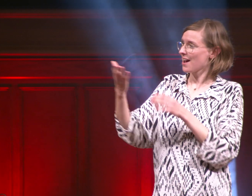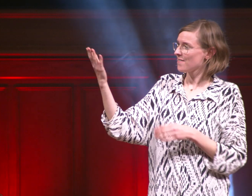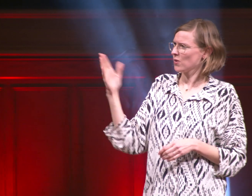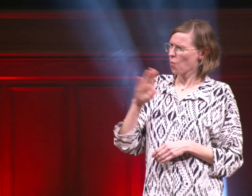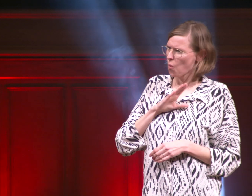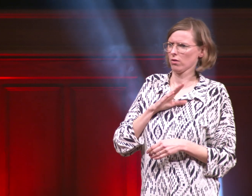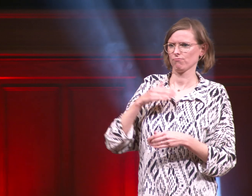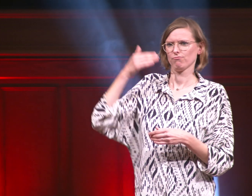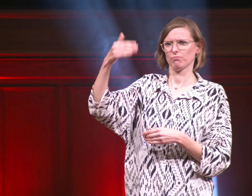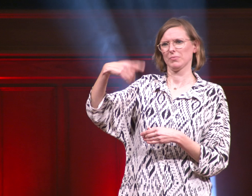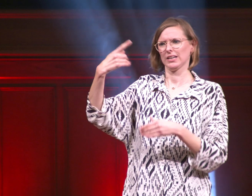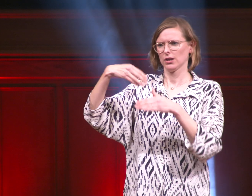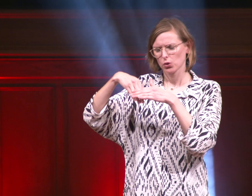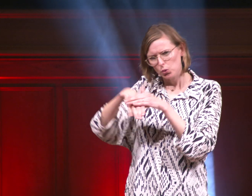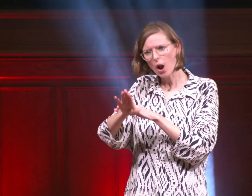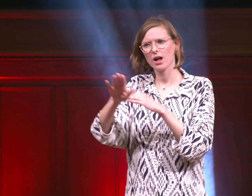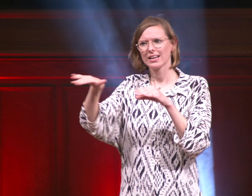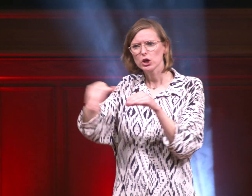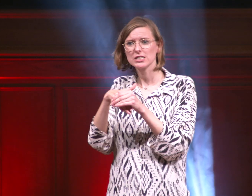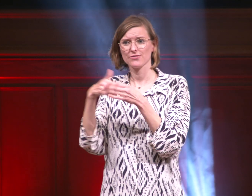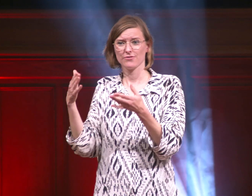they can be role models for other organizations as well